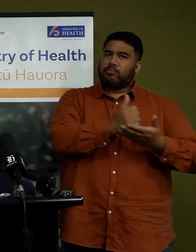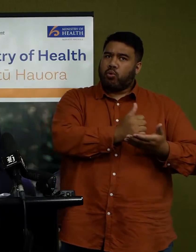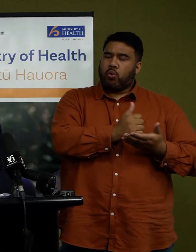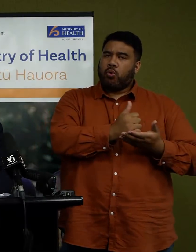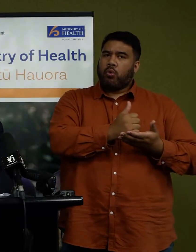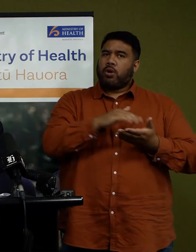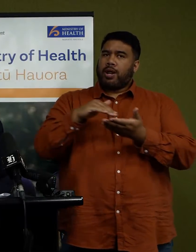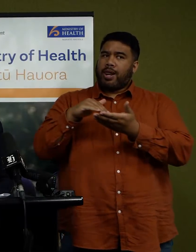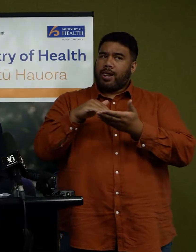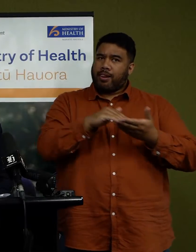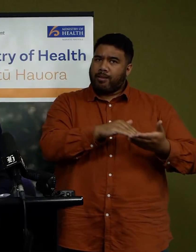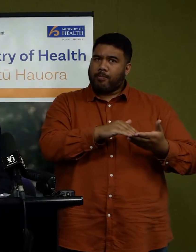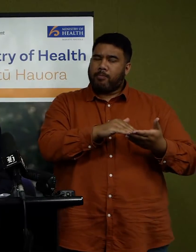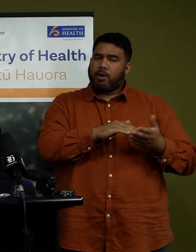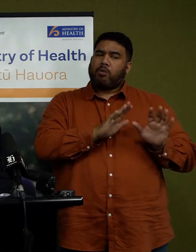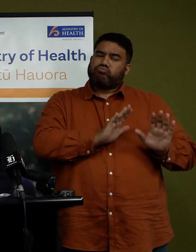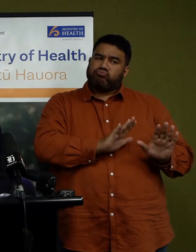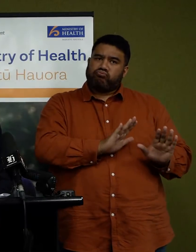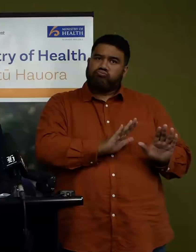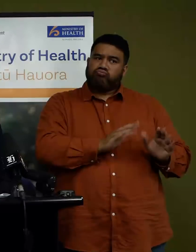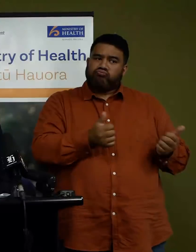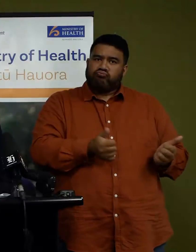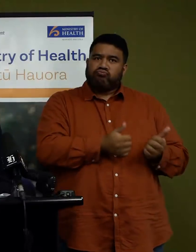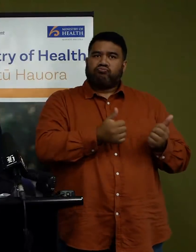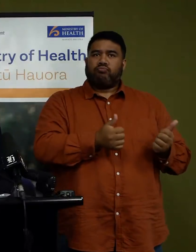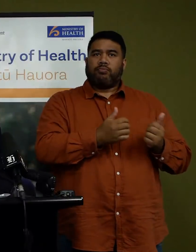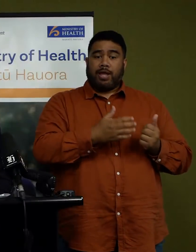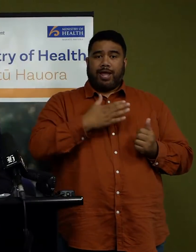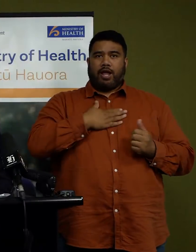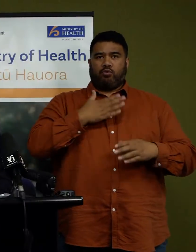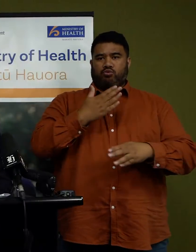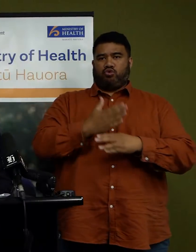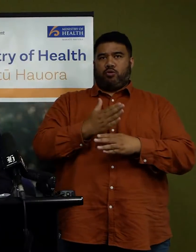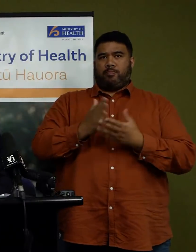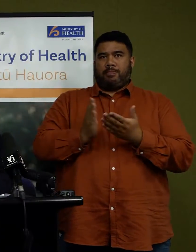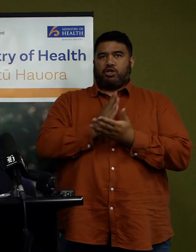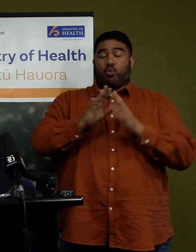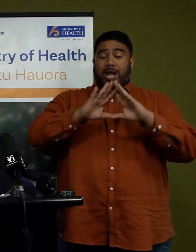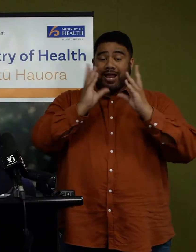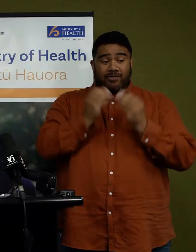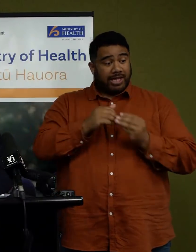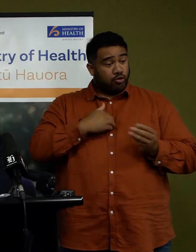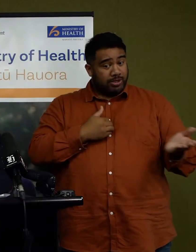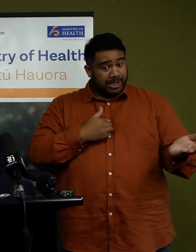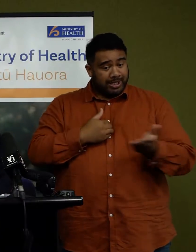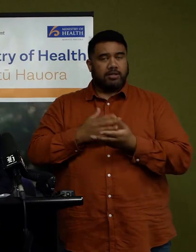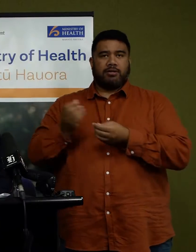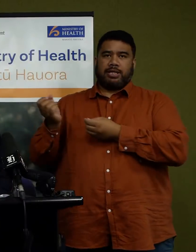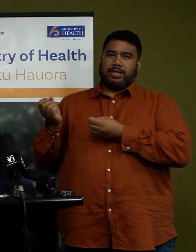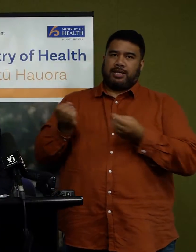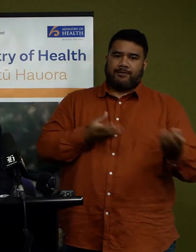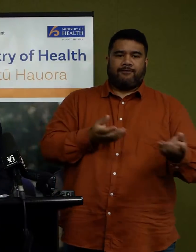And our task is to ensure they have all the support and health care they need.